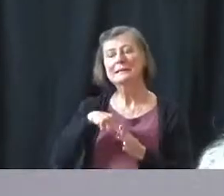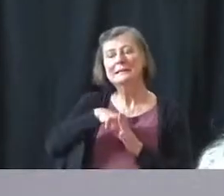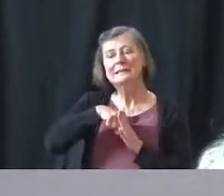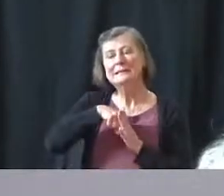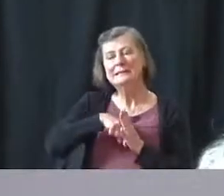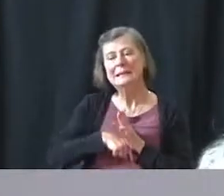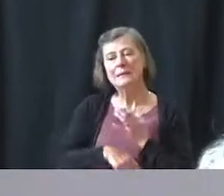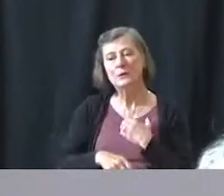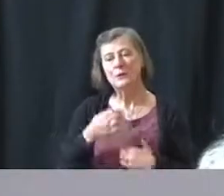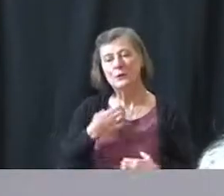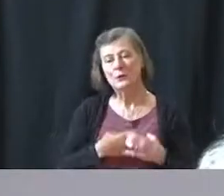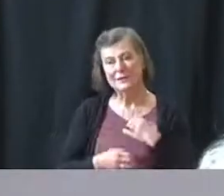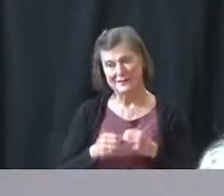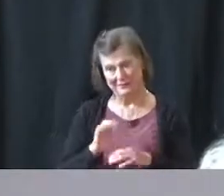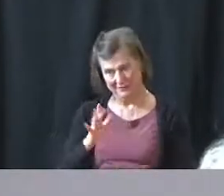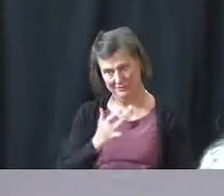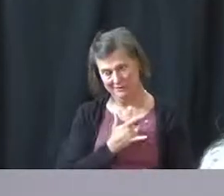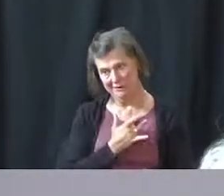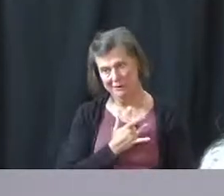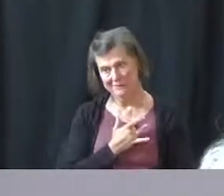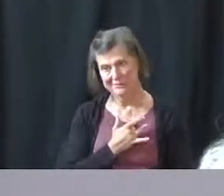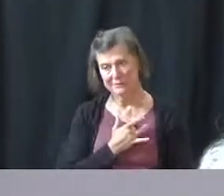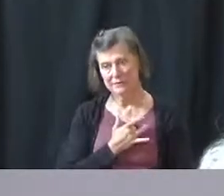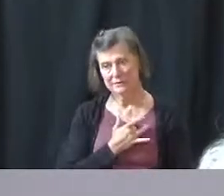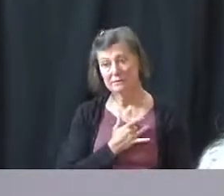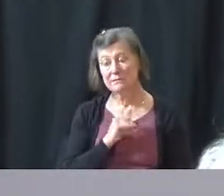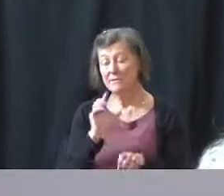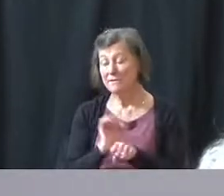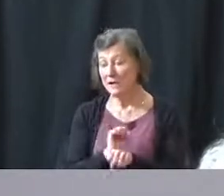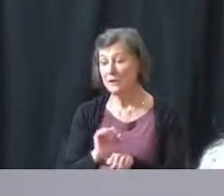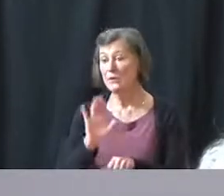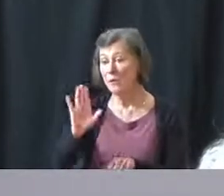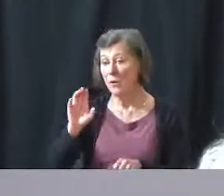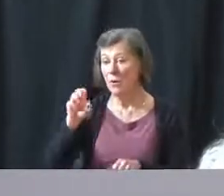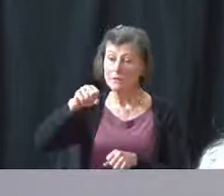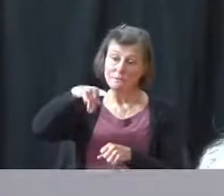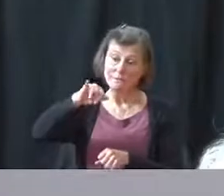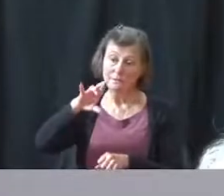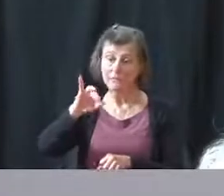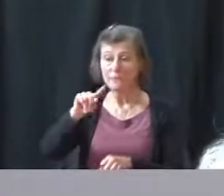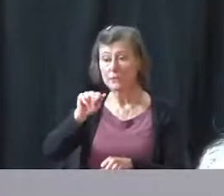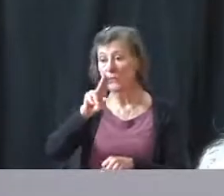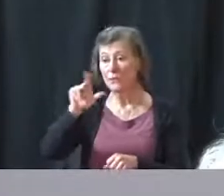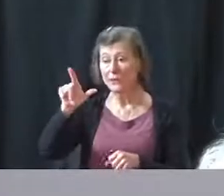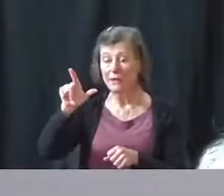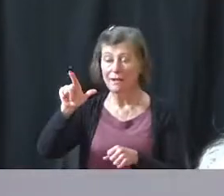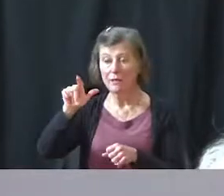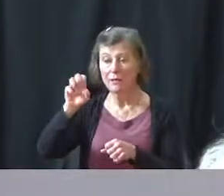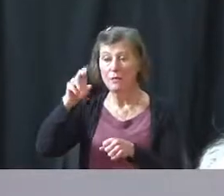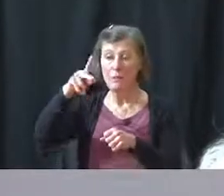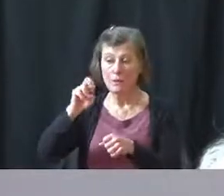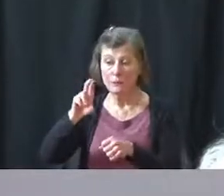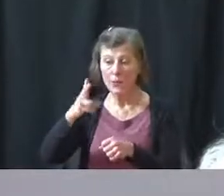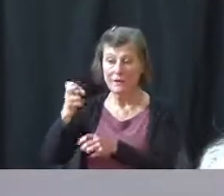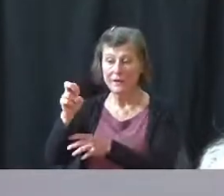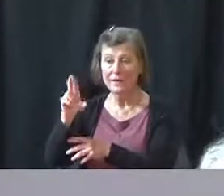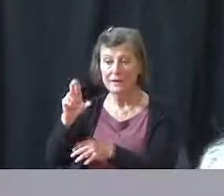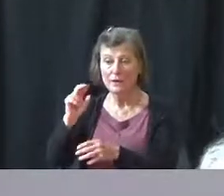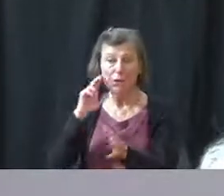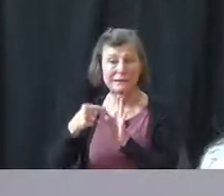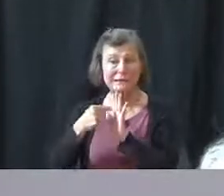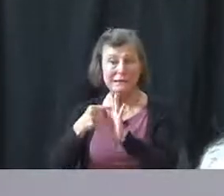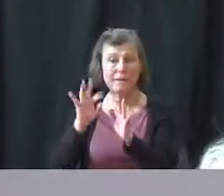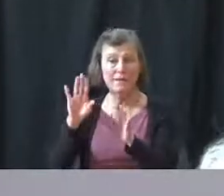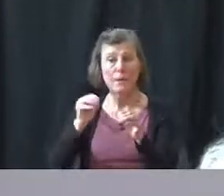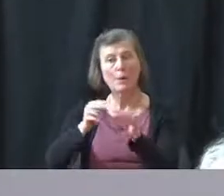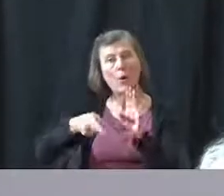In effect, your spiritual superhero is a symbol of your nobler, more sublime and compassionate